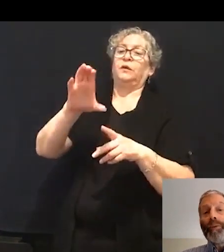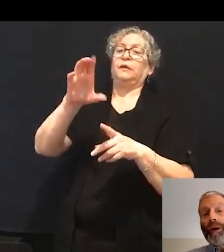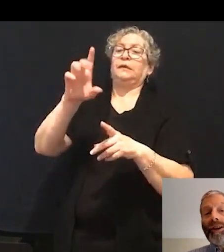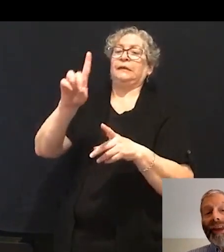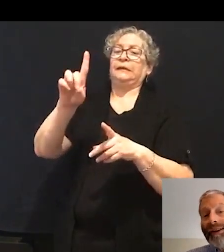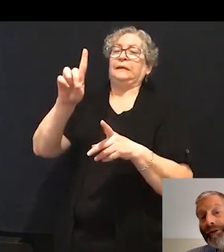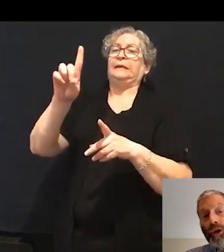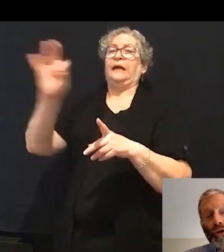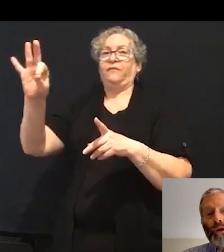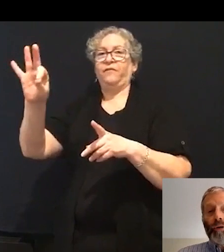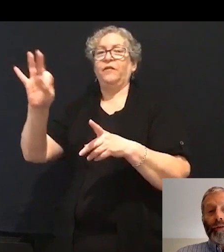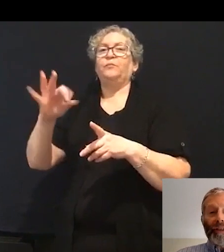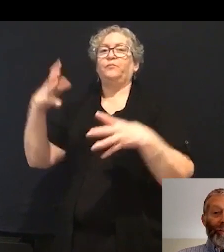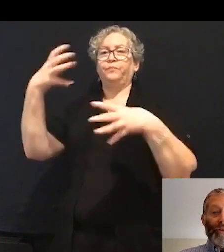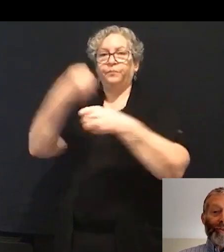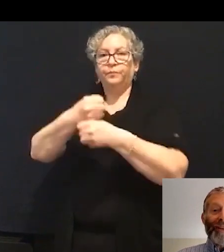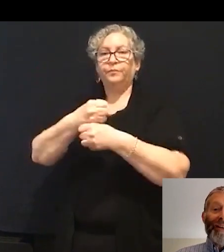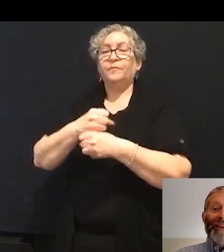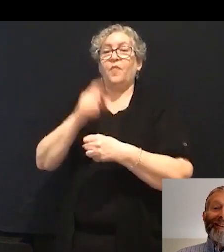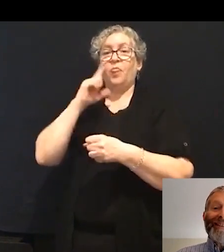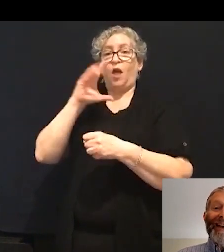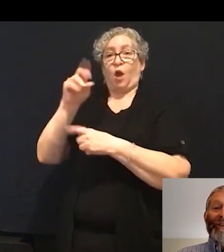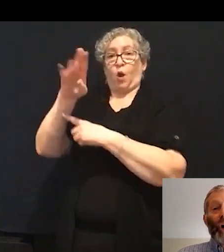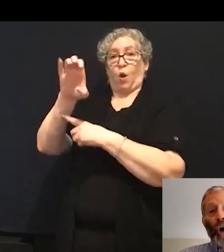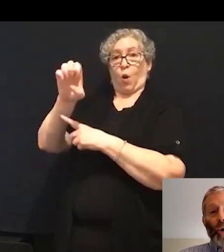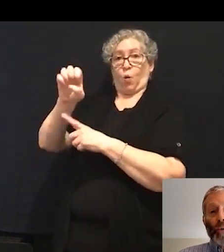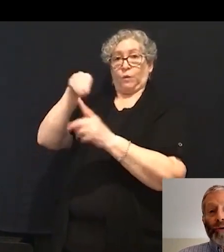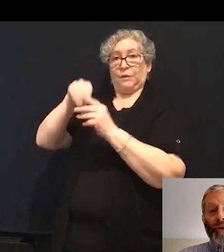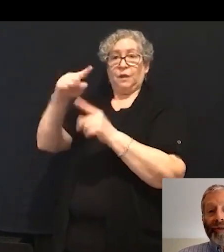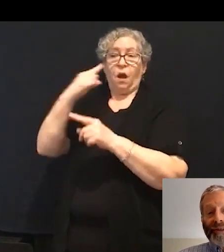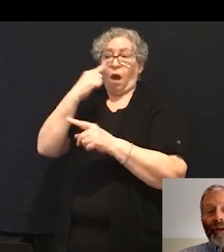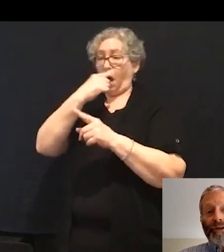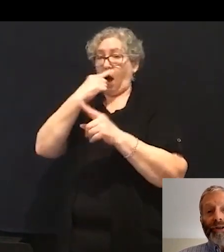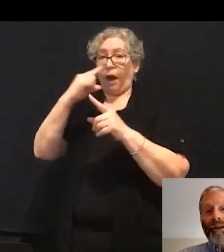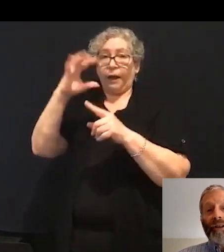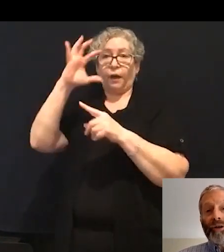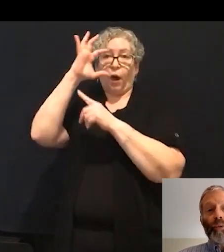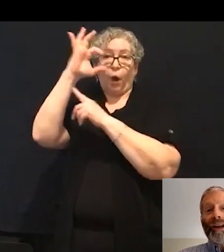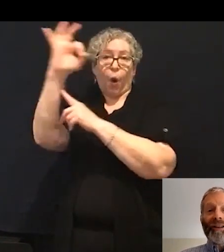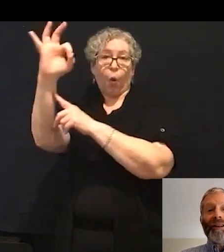And what they've learned over the years is that cones, the cells in your retina